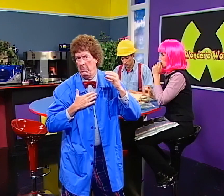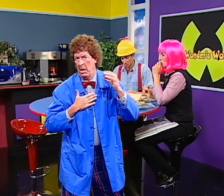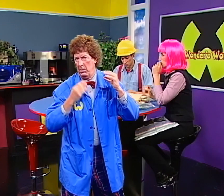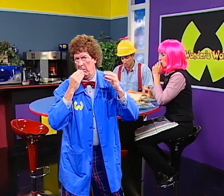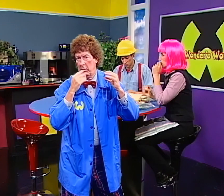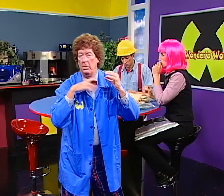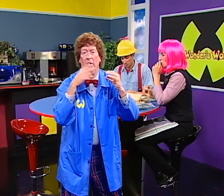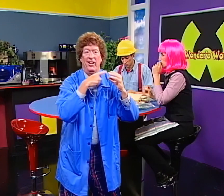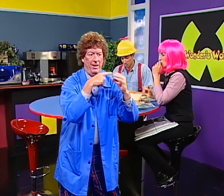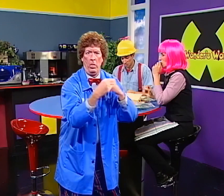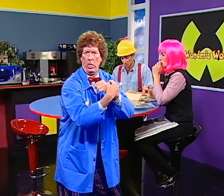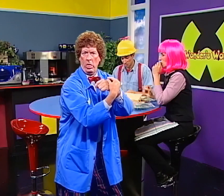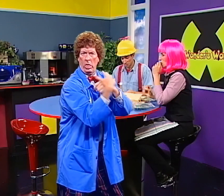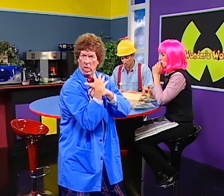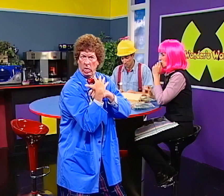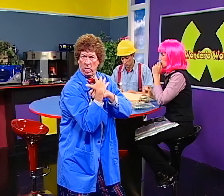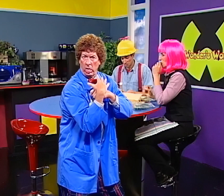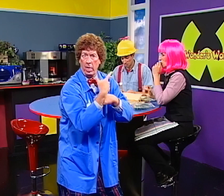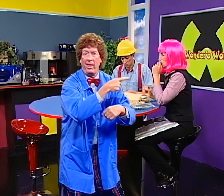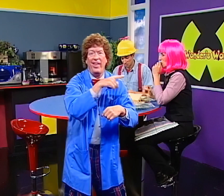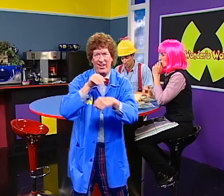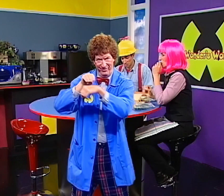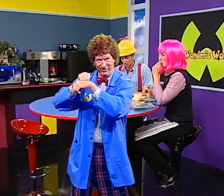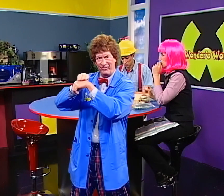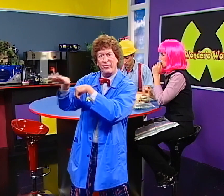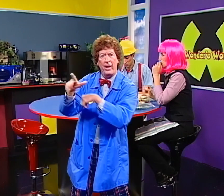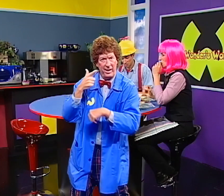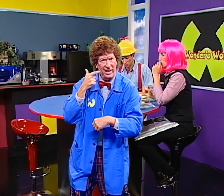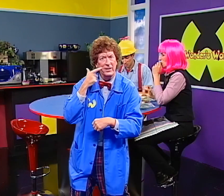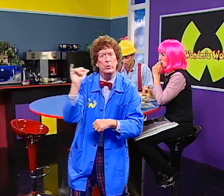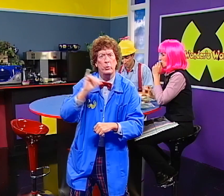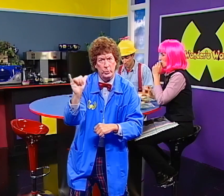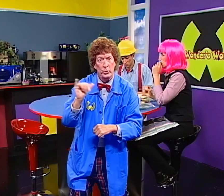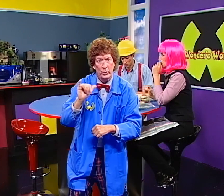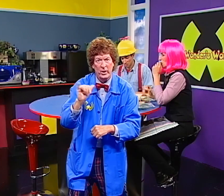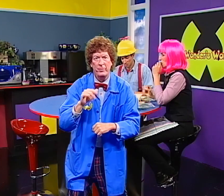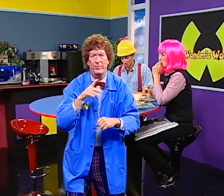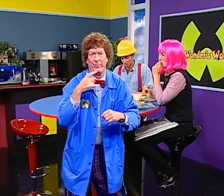AFFECTED ME AND AFFECTED LISA, TOO.